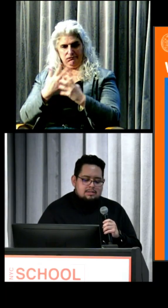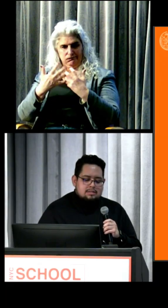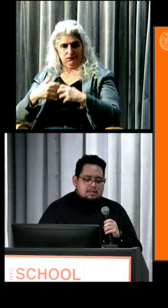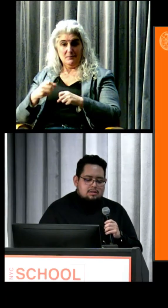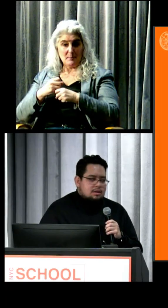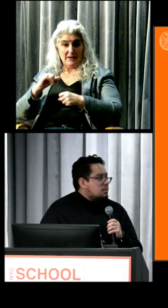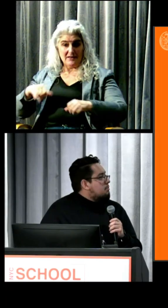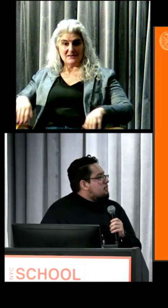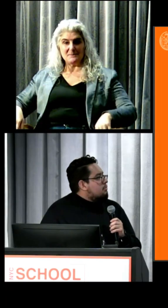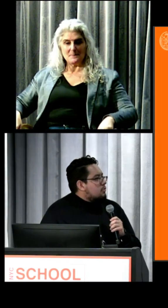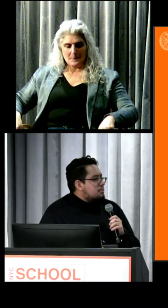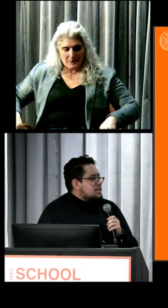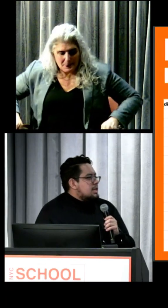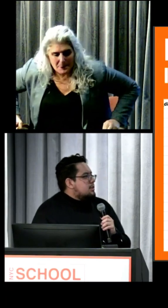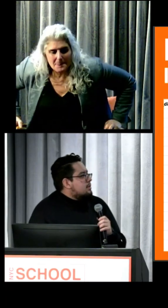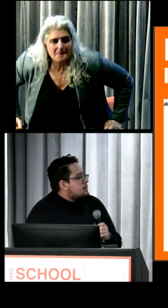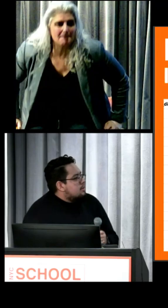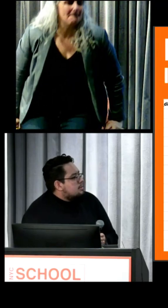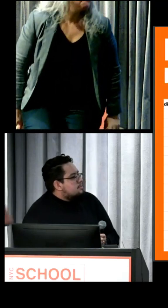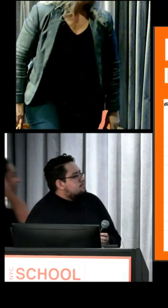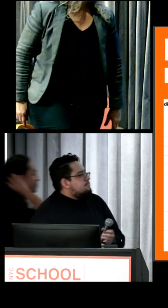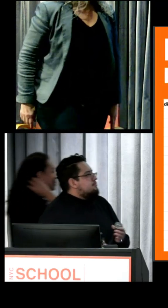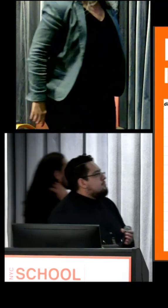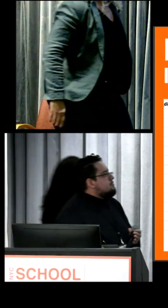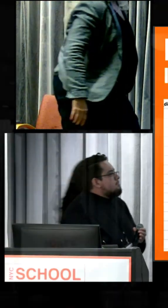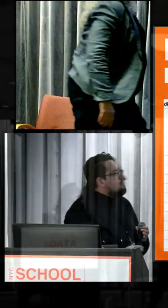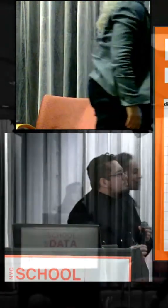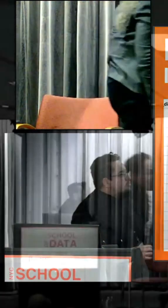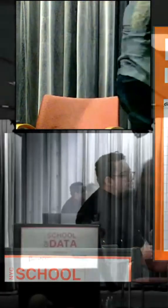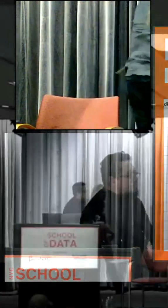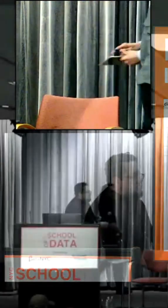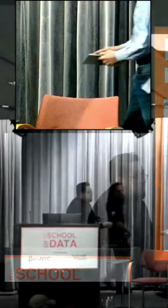them, I think was what I took away from this, and I'm really grateful for that.